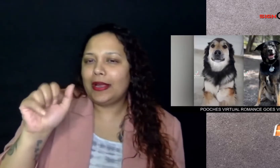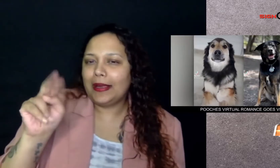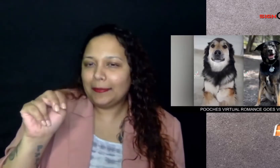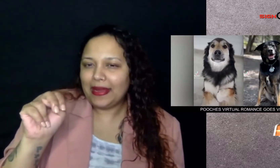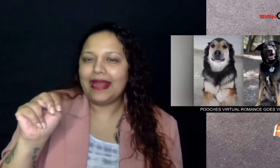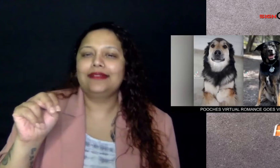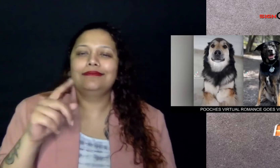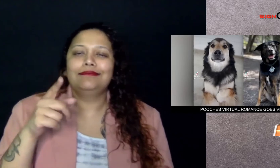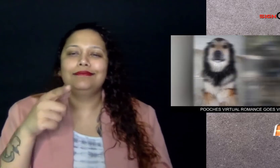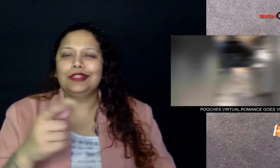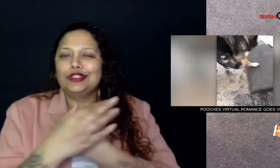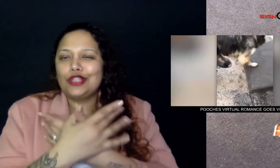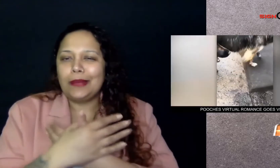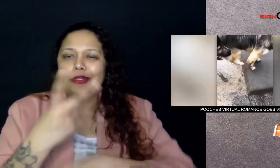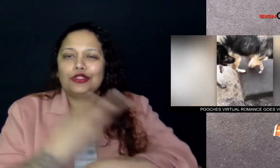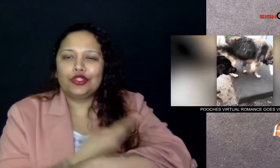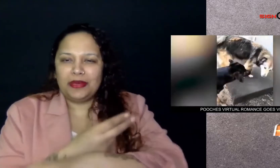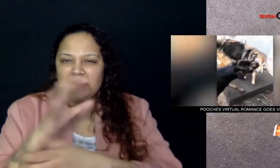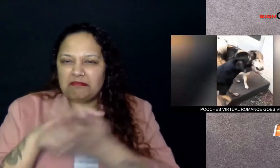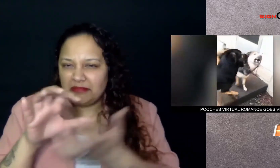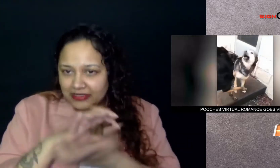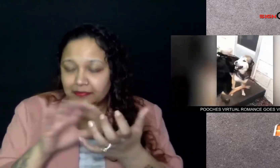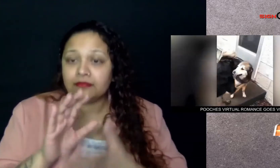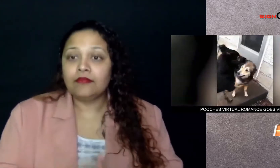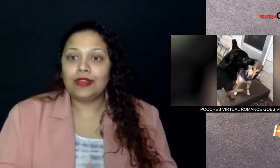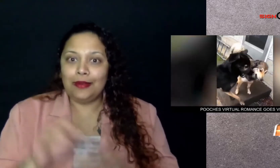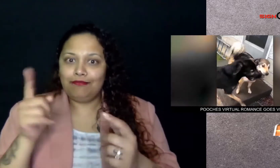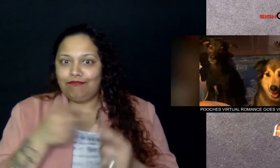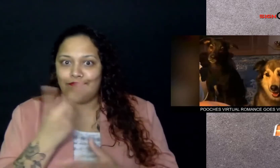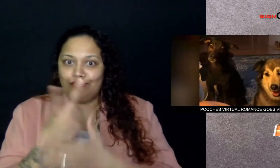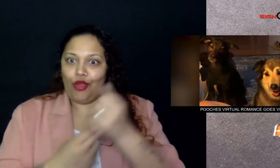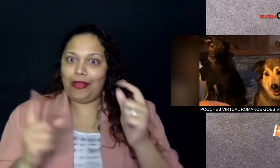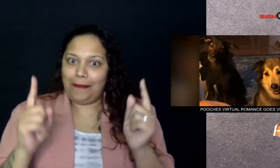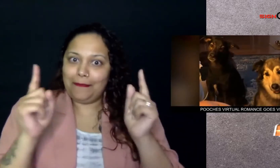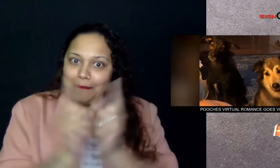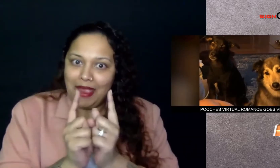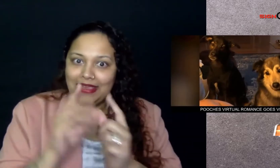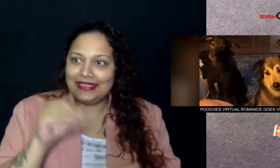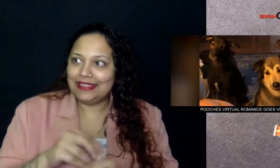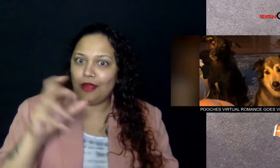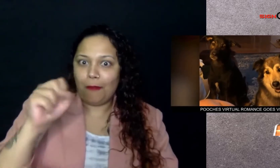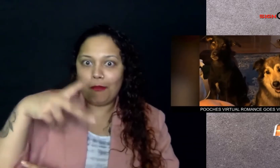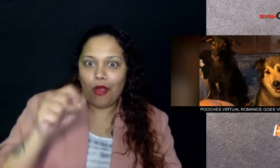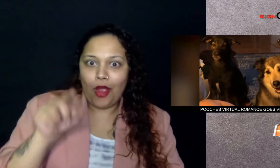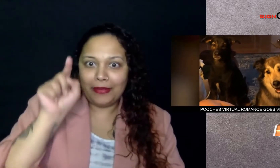a Husky and German Shepherd mix met at an apartment complex during the pandemic.